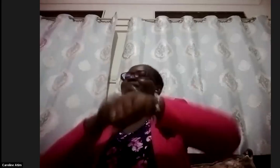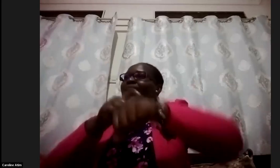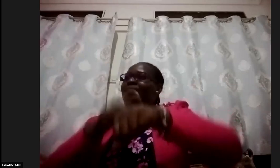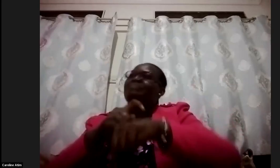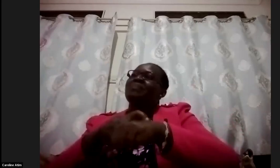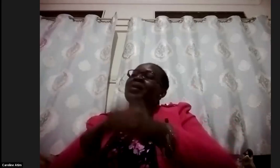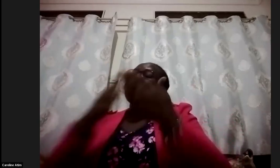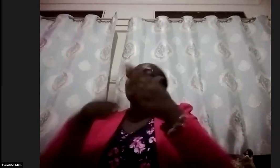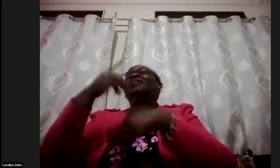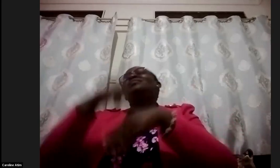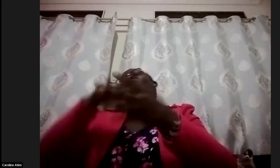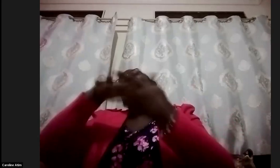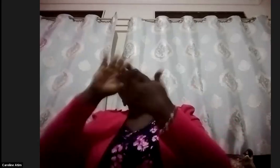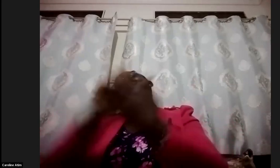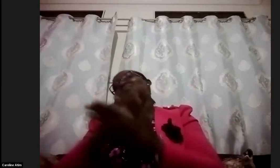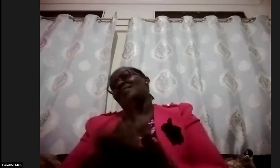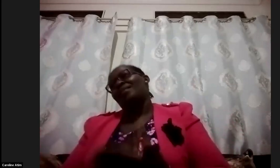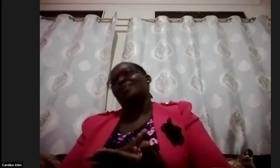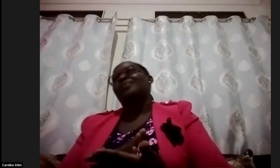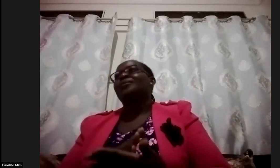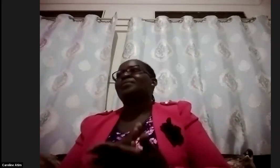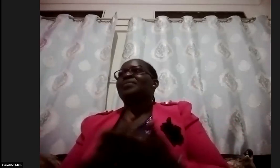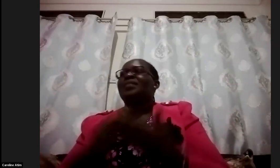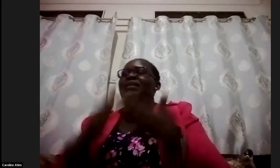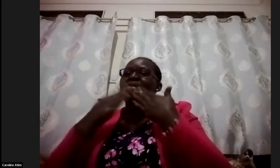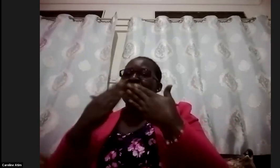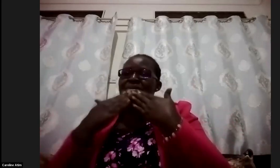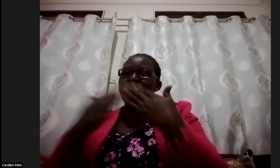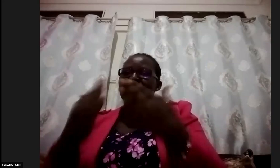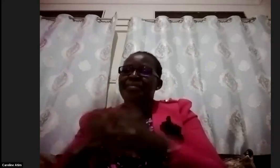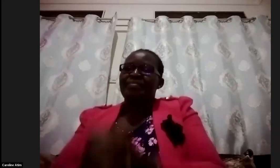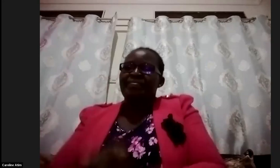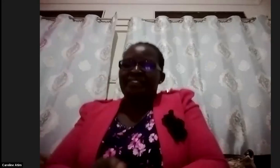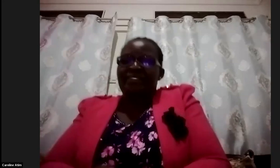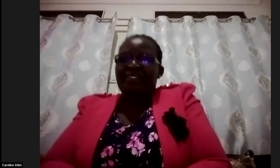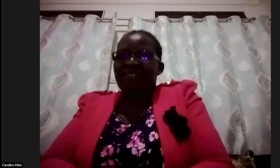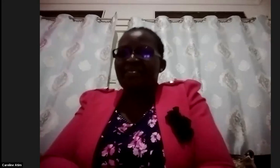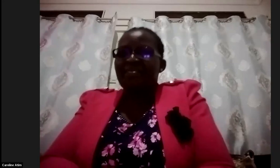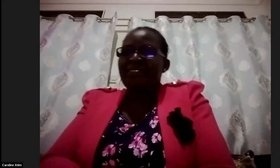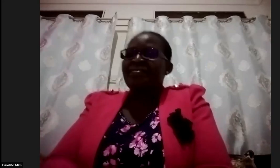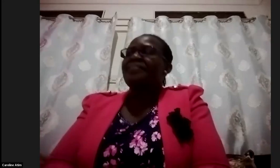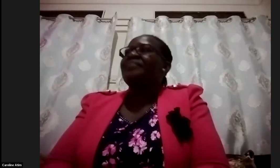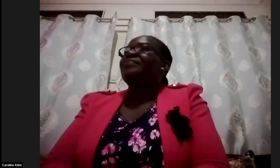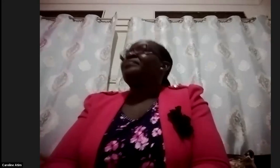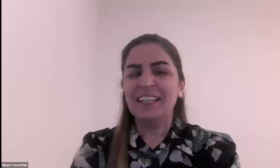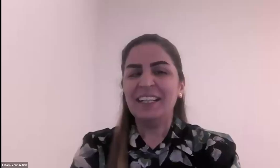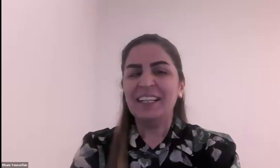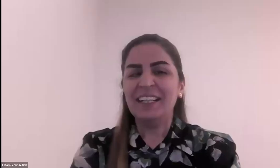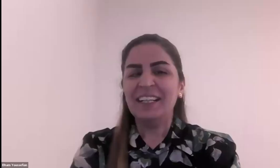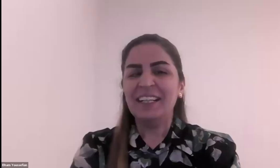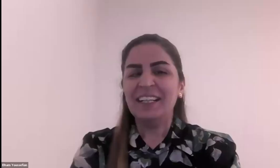of time, but we shall keep sharing more time. Thank you so much. Great. Thank you so much, Caroline, for